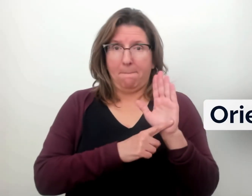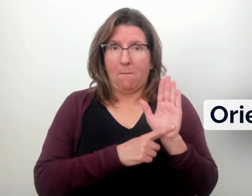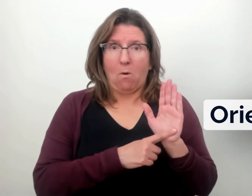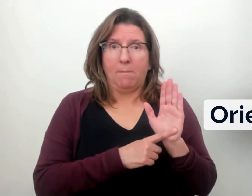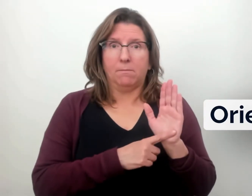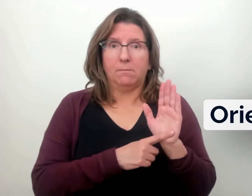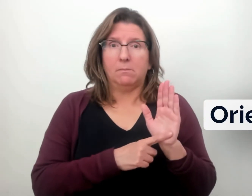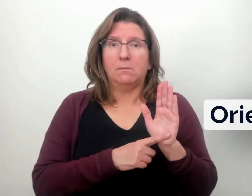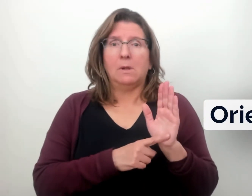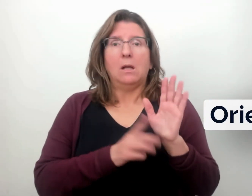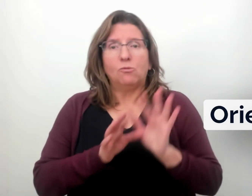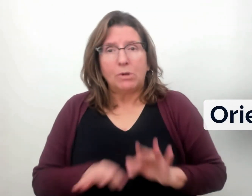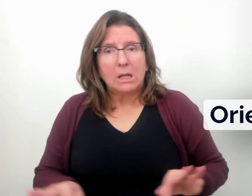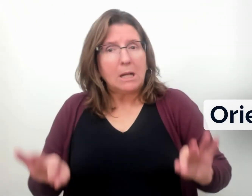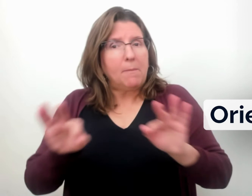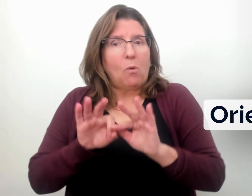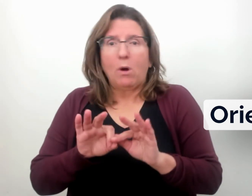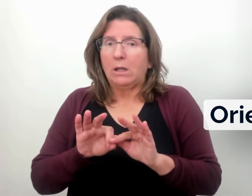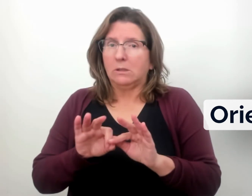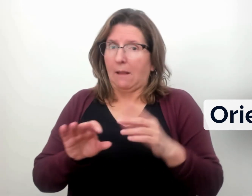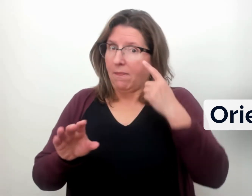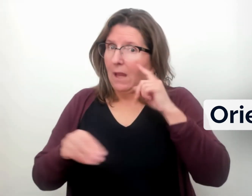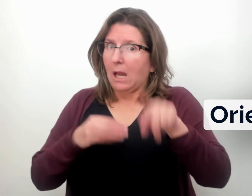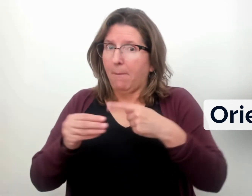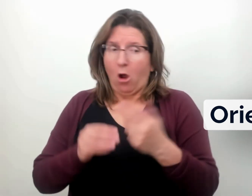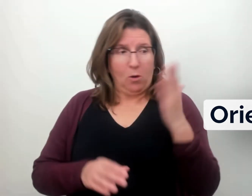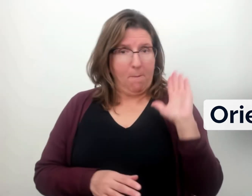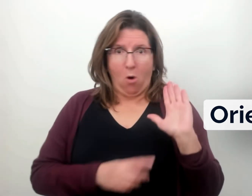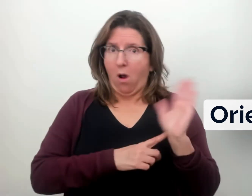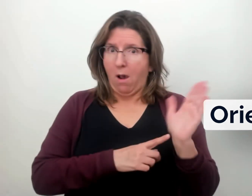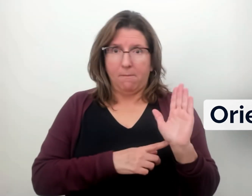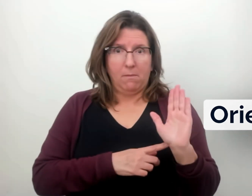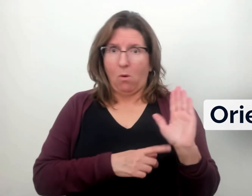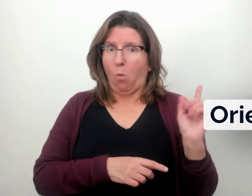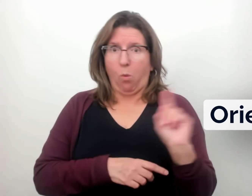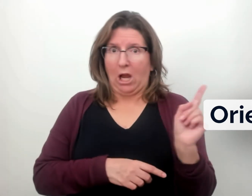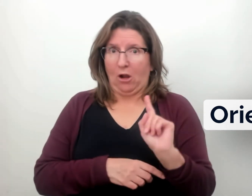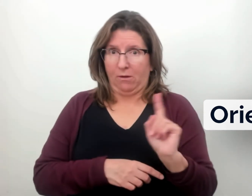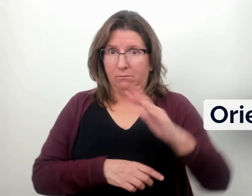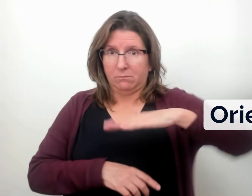Palm orientation is really important!